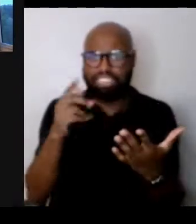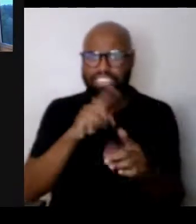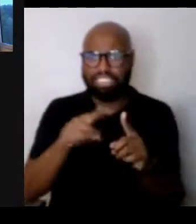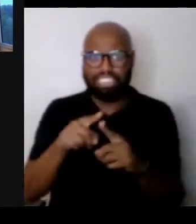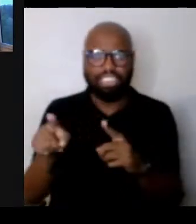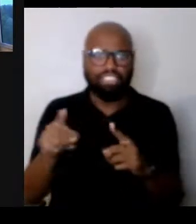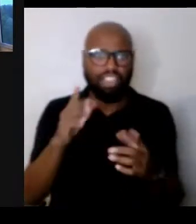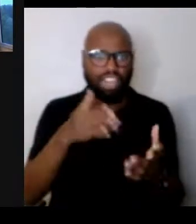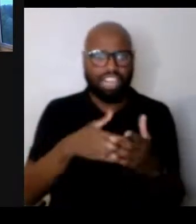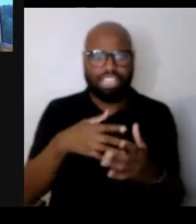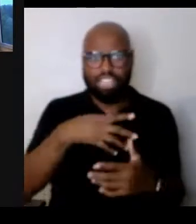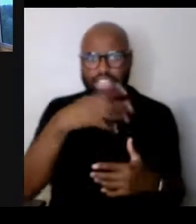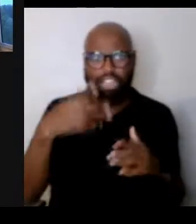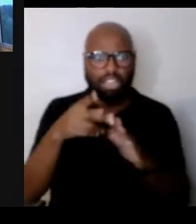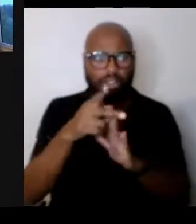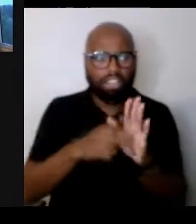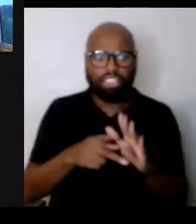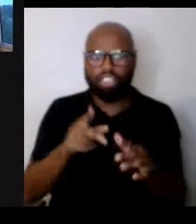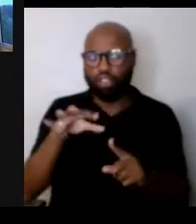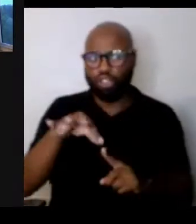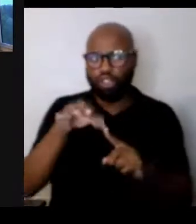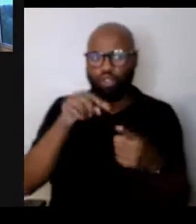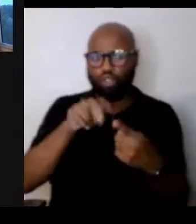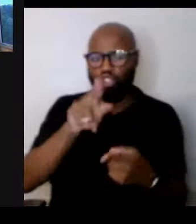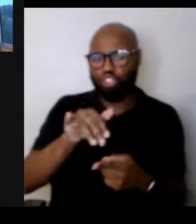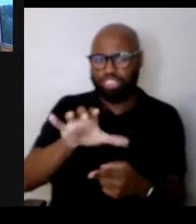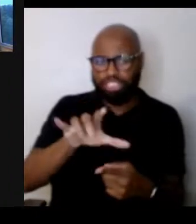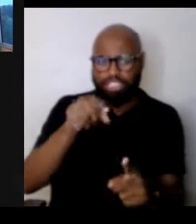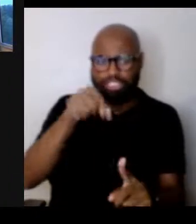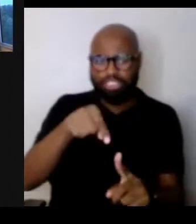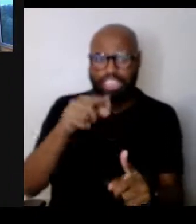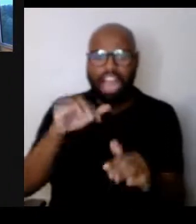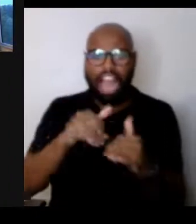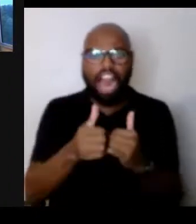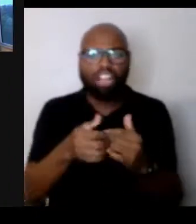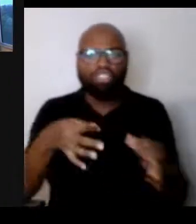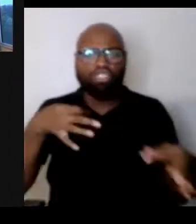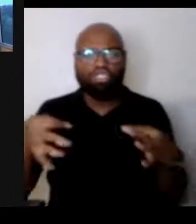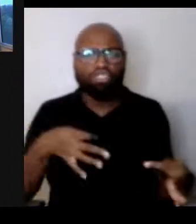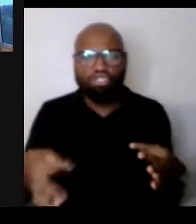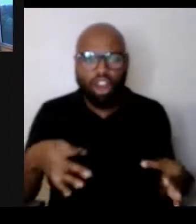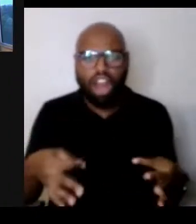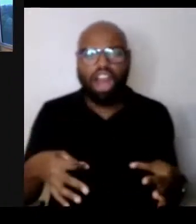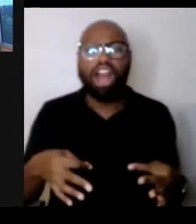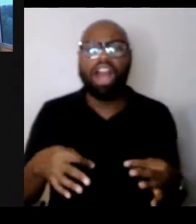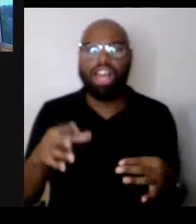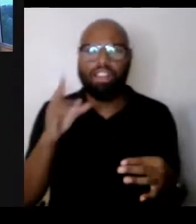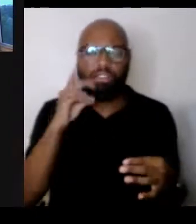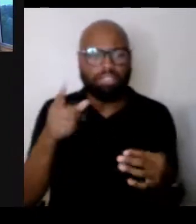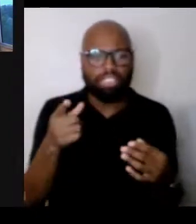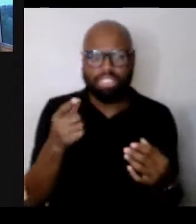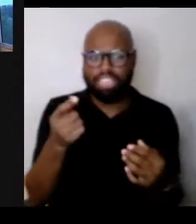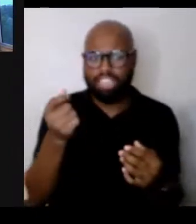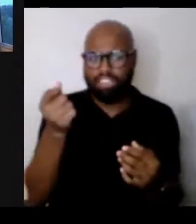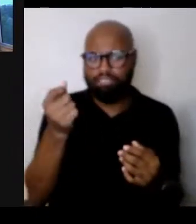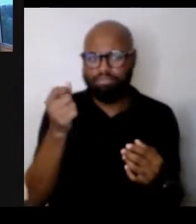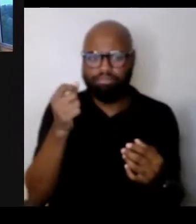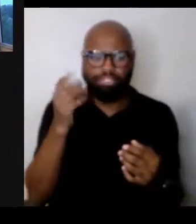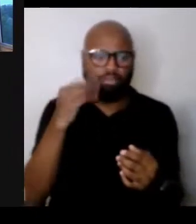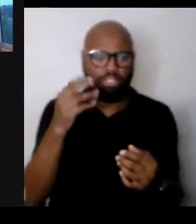"How could you describe the conditions of the experience "of refugees and immigrants here "in a place like New York City?"